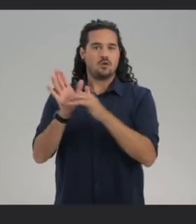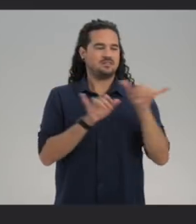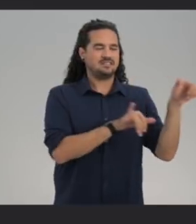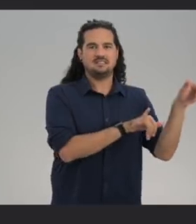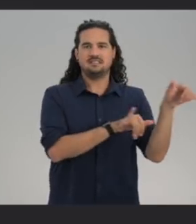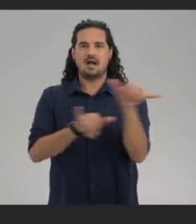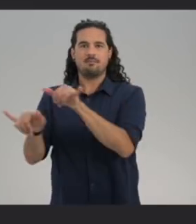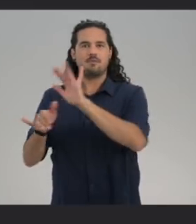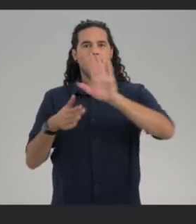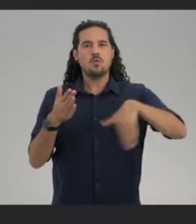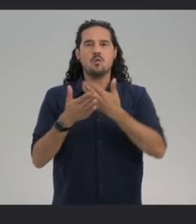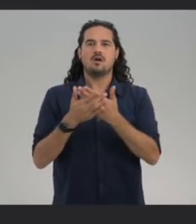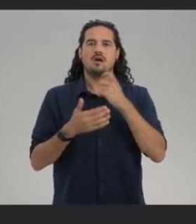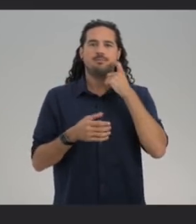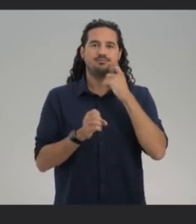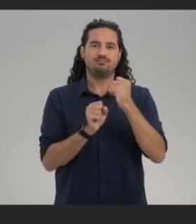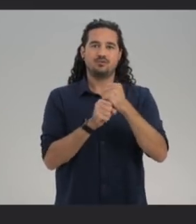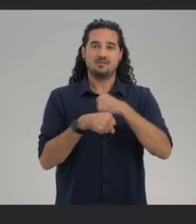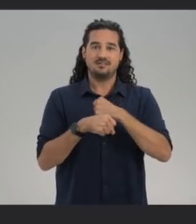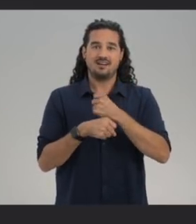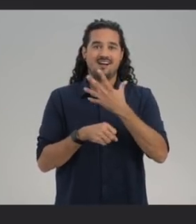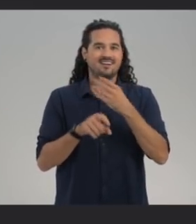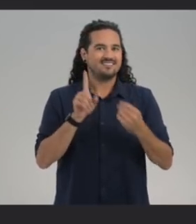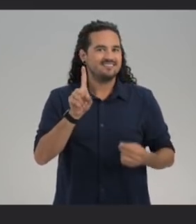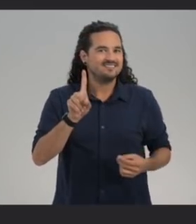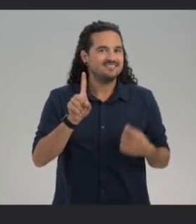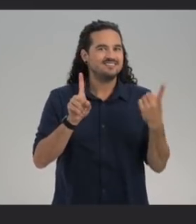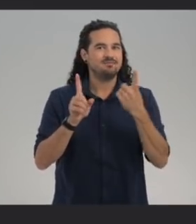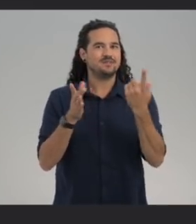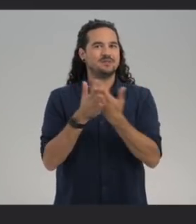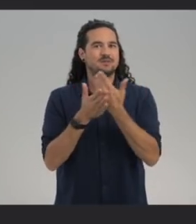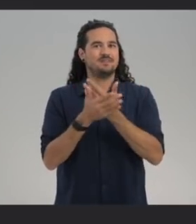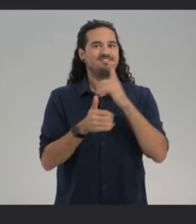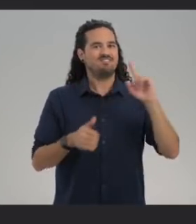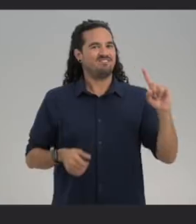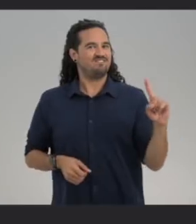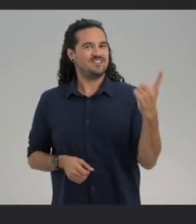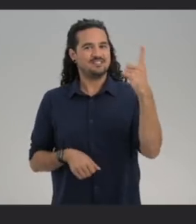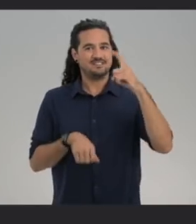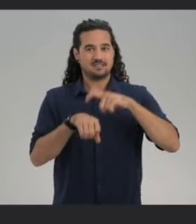And these new Macs can do something that no Mac has ever done before. For the first time ever,